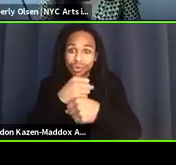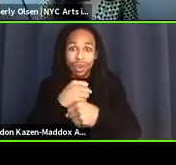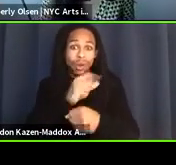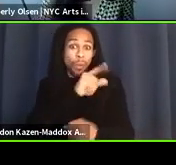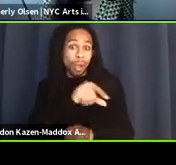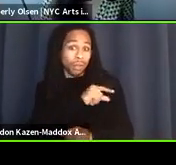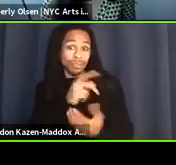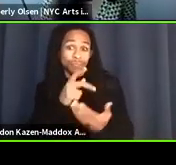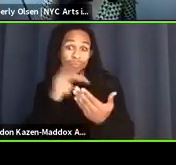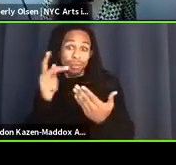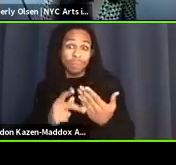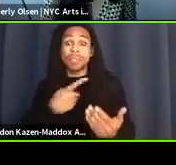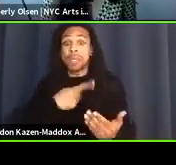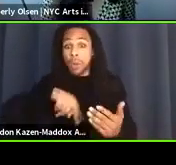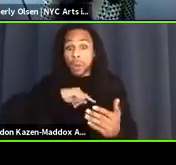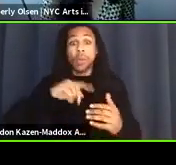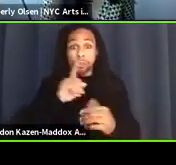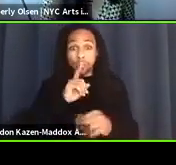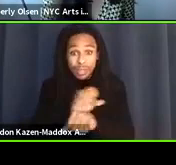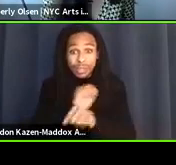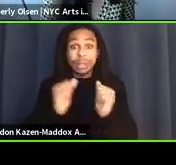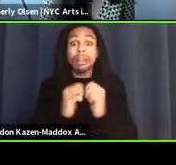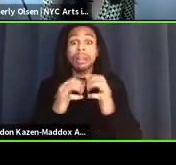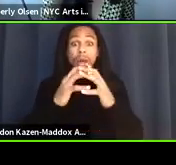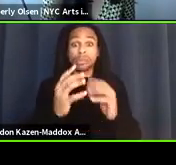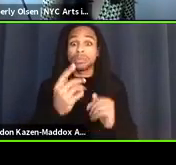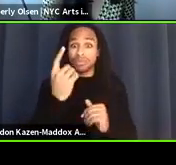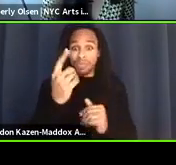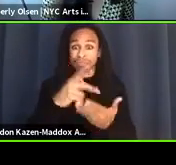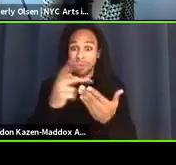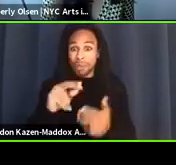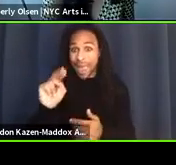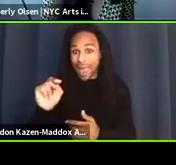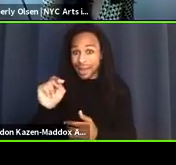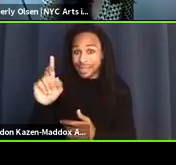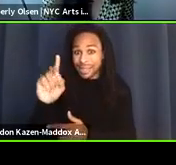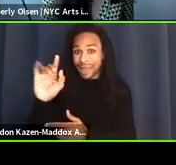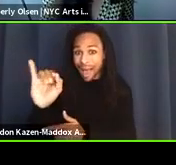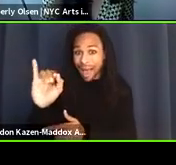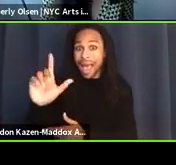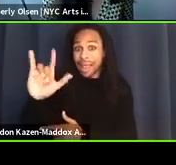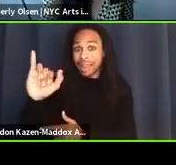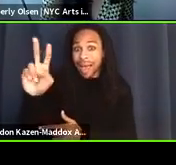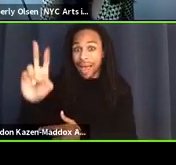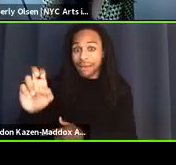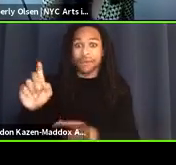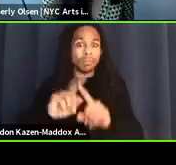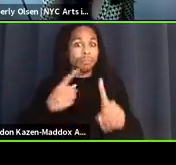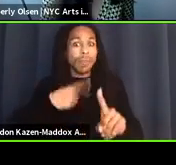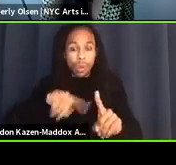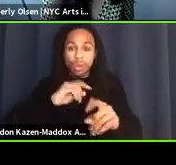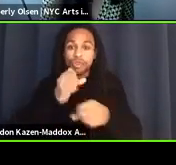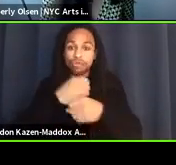in the digital space and are happening. We reached out to children and their families